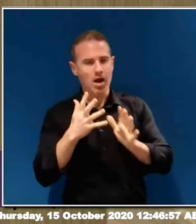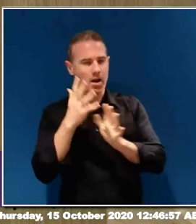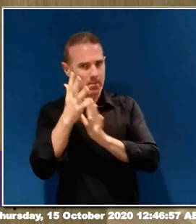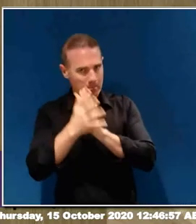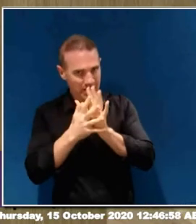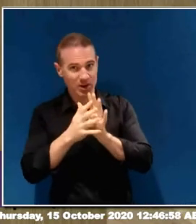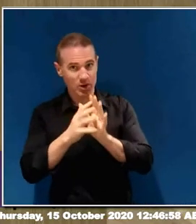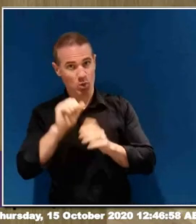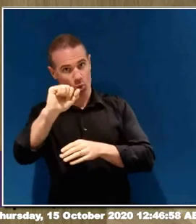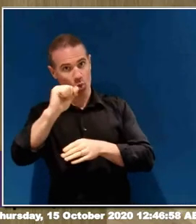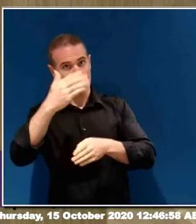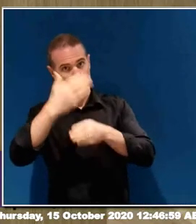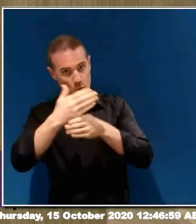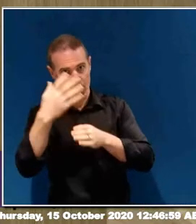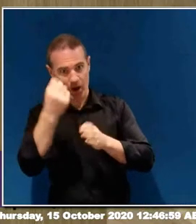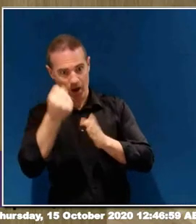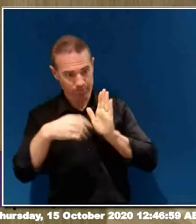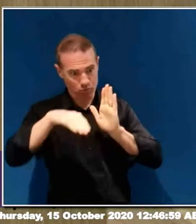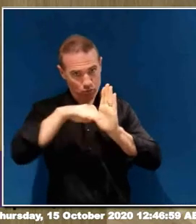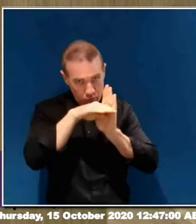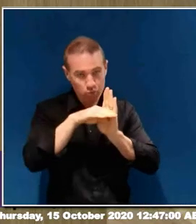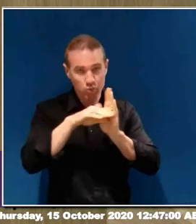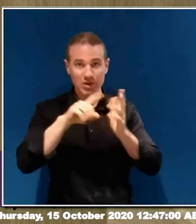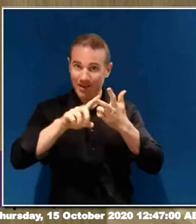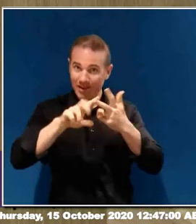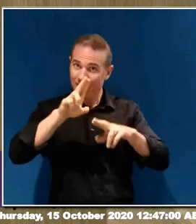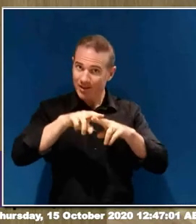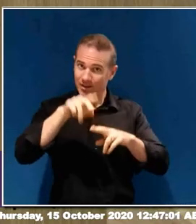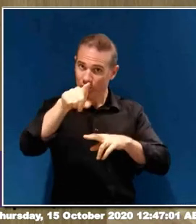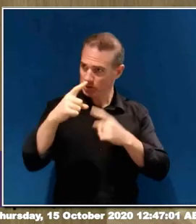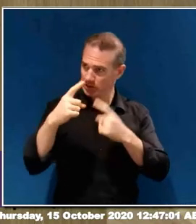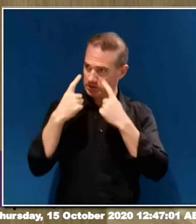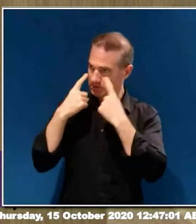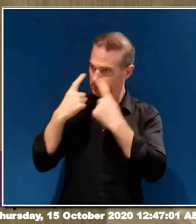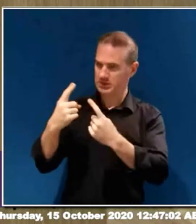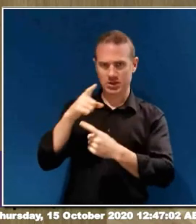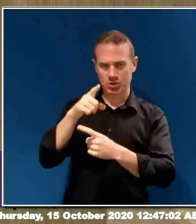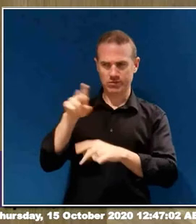you form the belief in your professional judgement that a student is not given